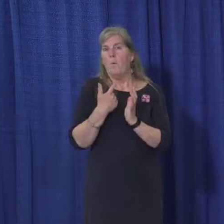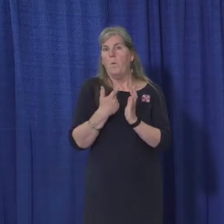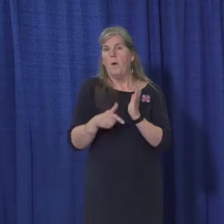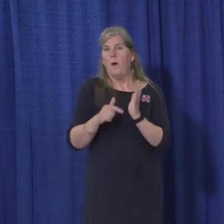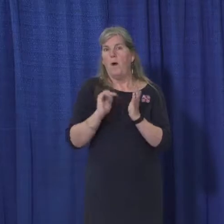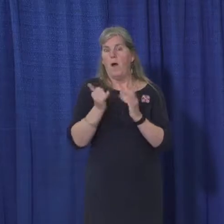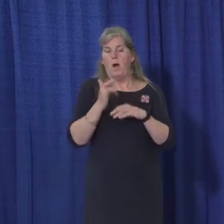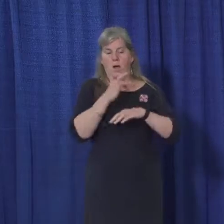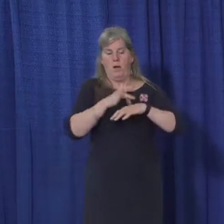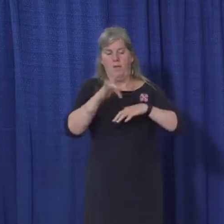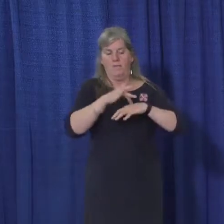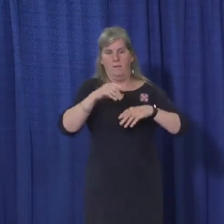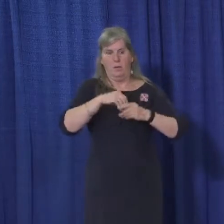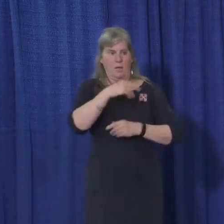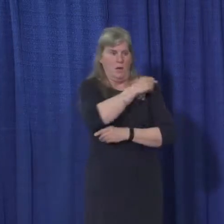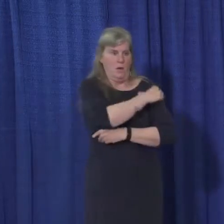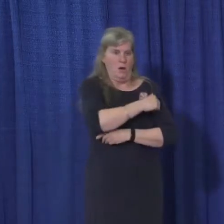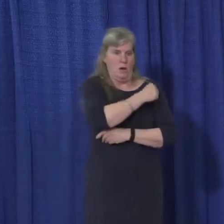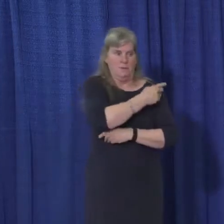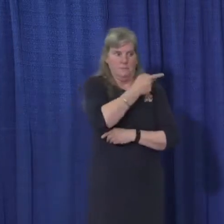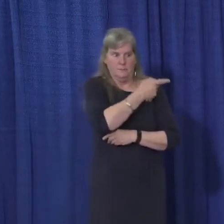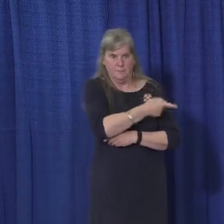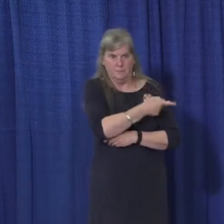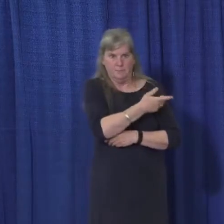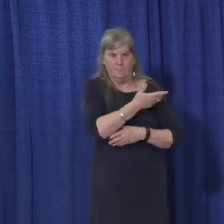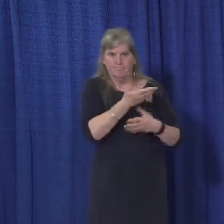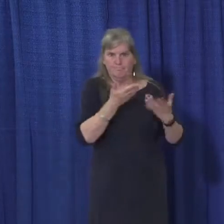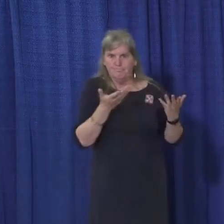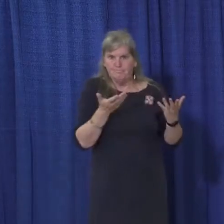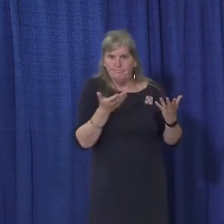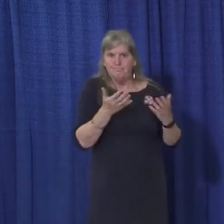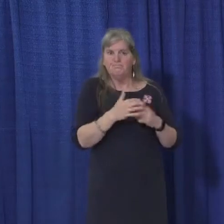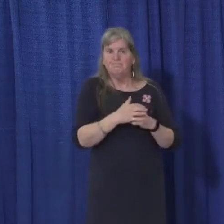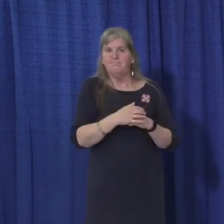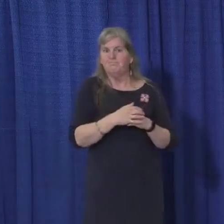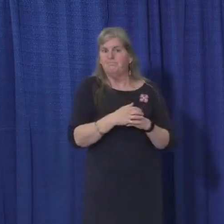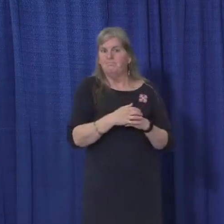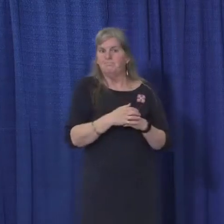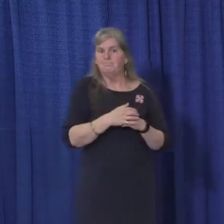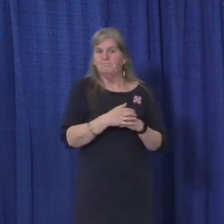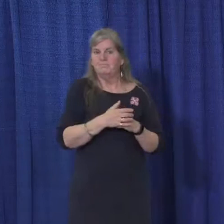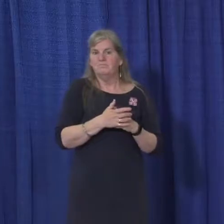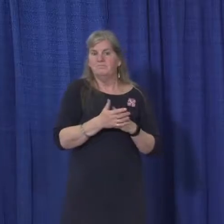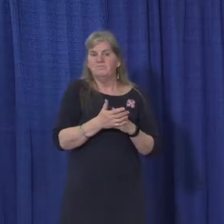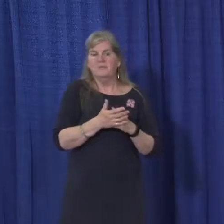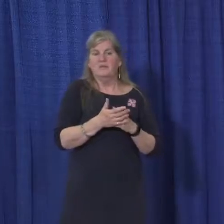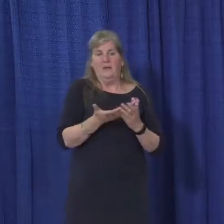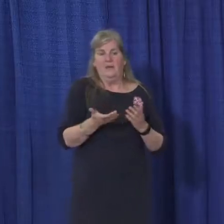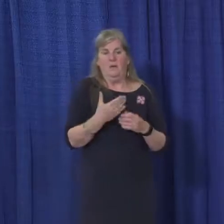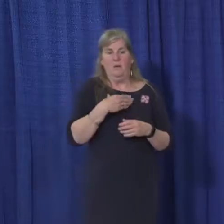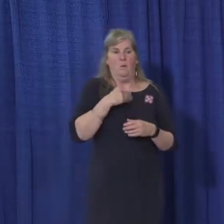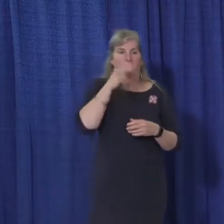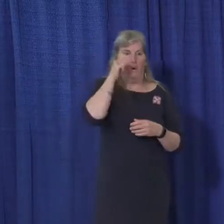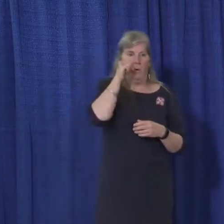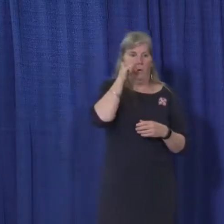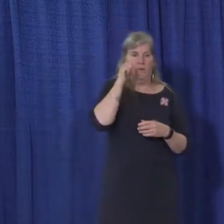of them is the hospital capacity amongst the Whitehorse and the